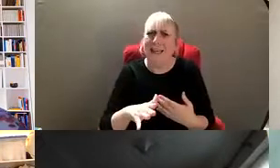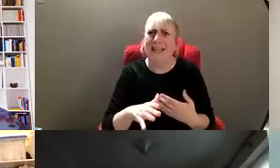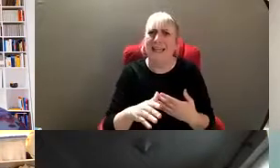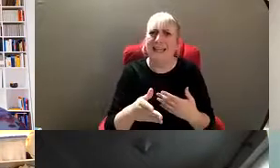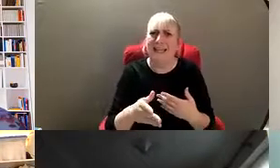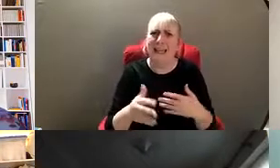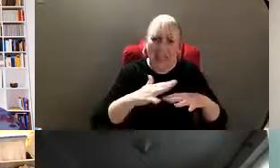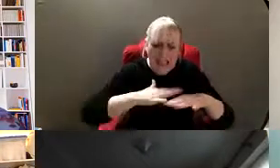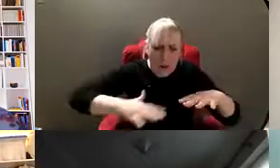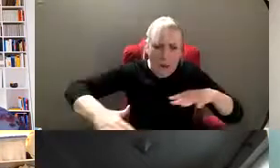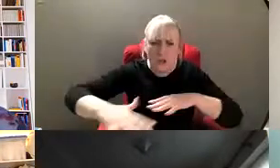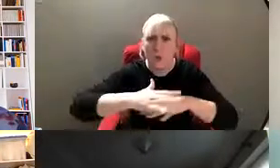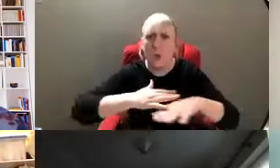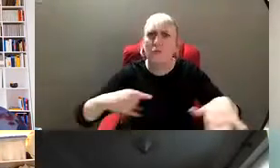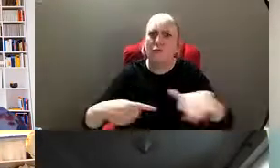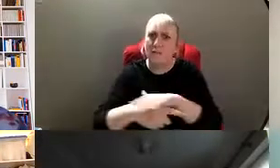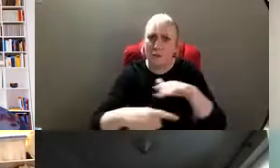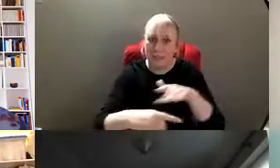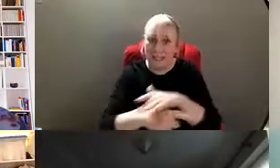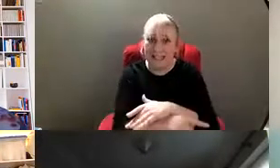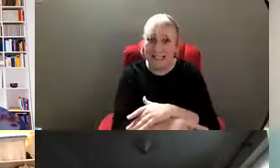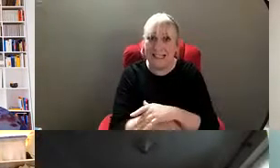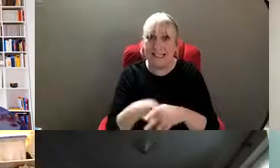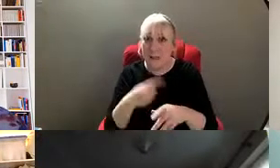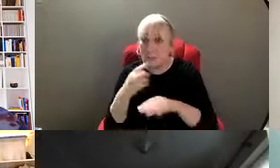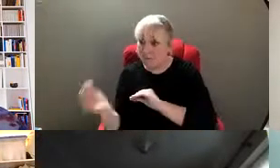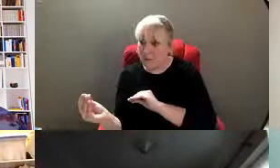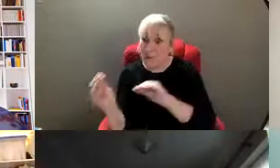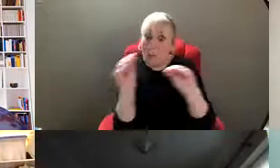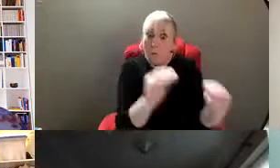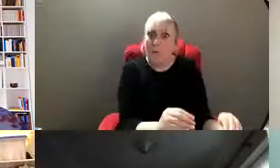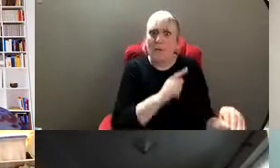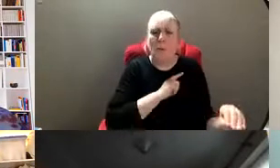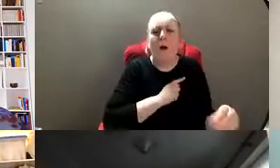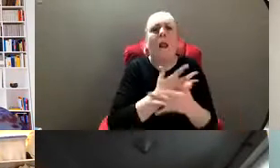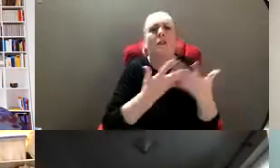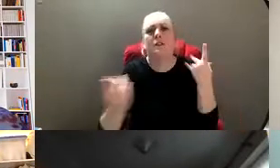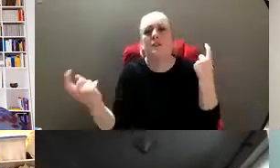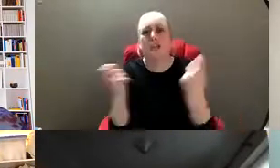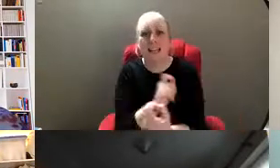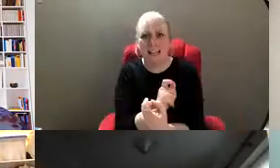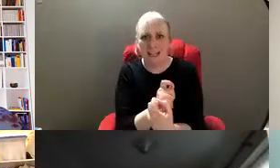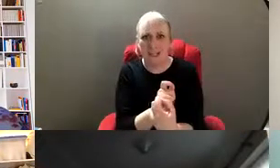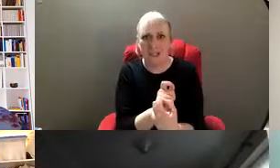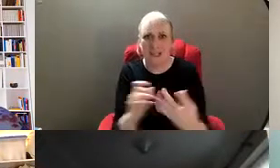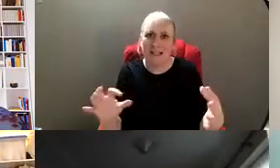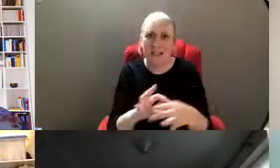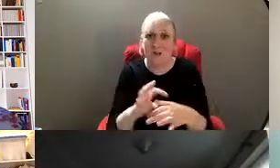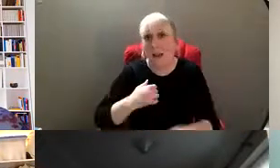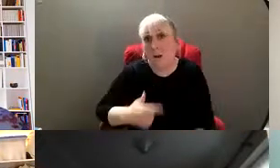where we are today after a lot of change that has come into our lives we see ourselves today